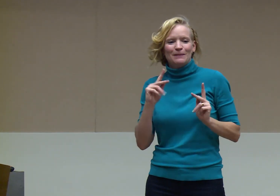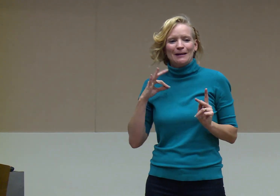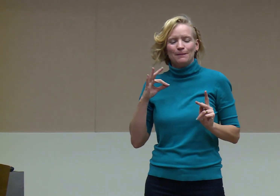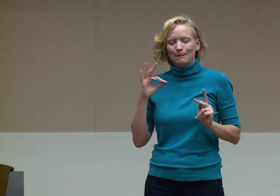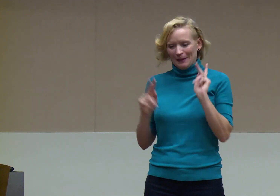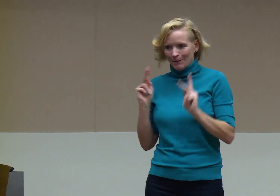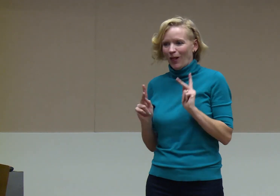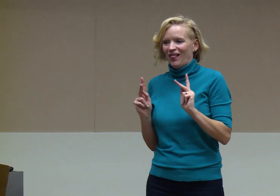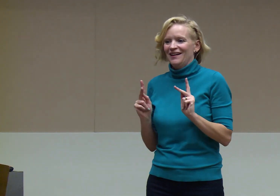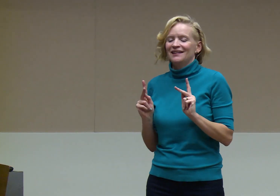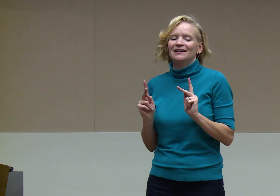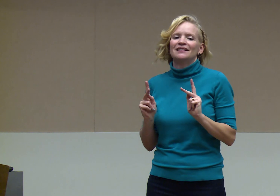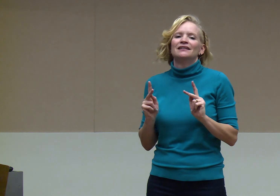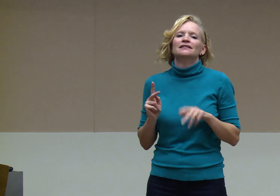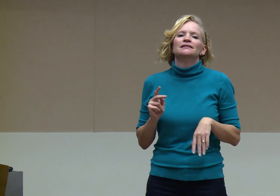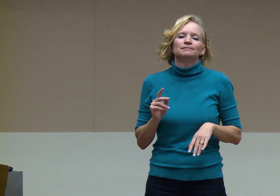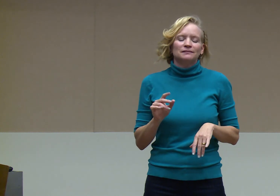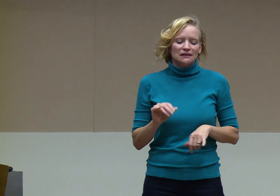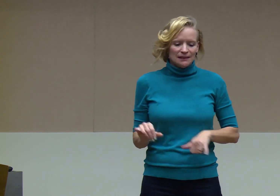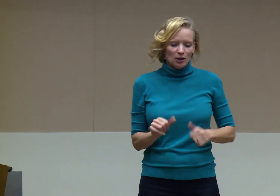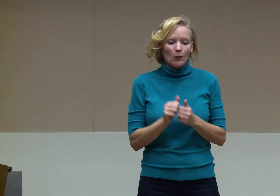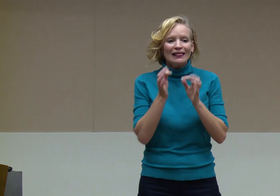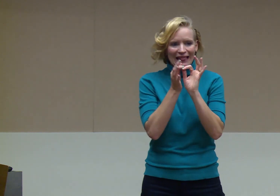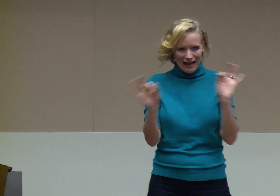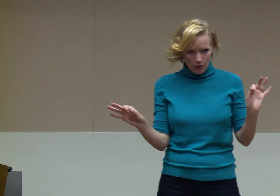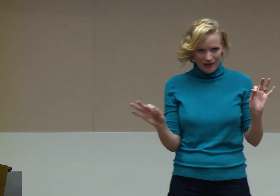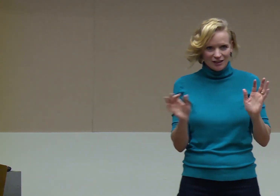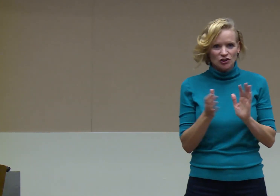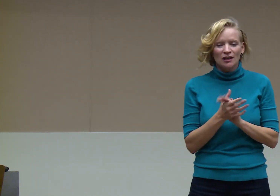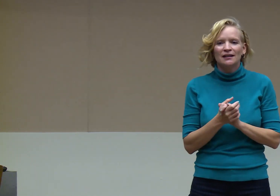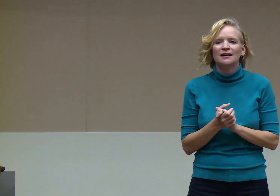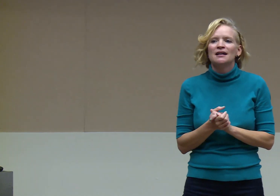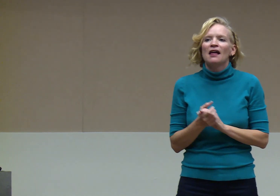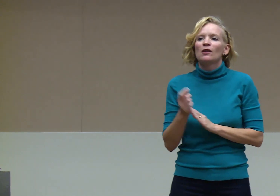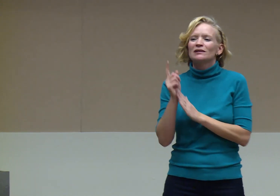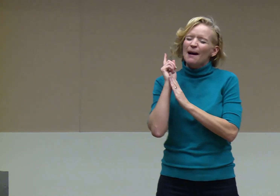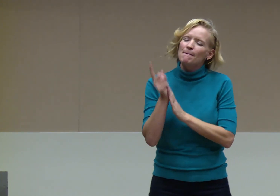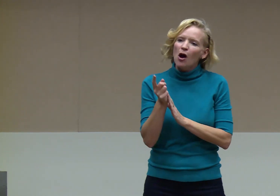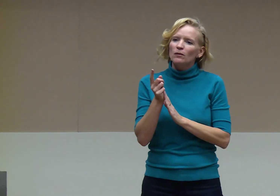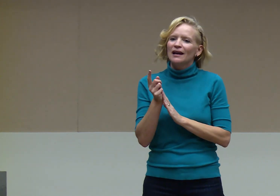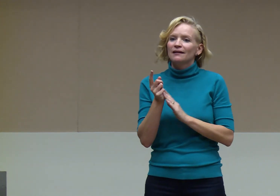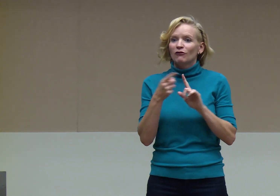but the unique benefits that deaf individuals have,